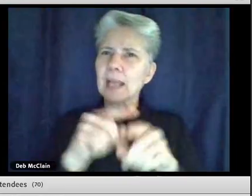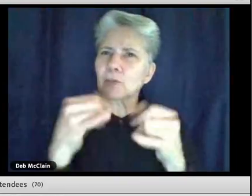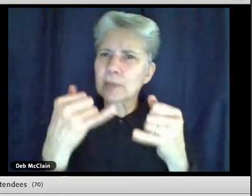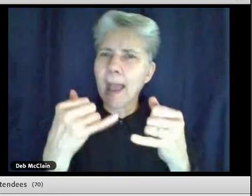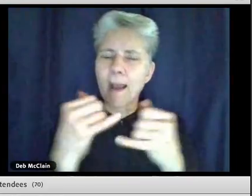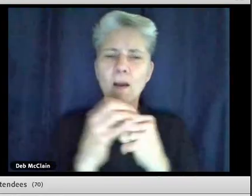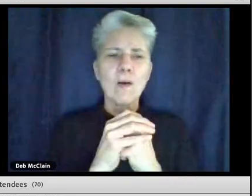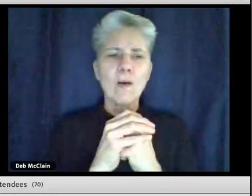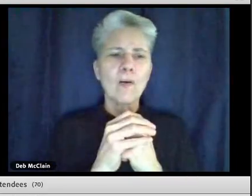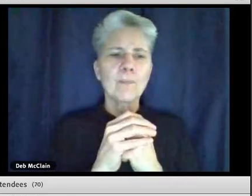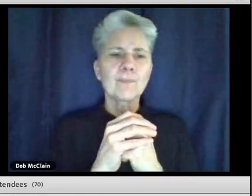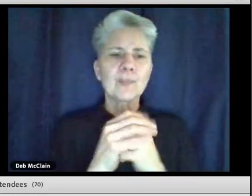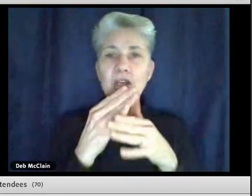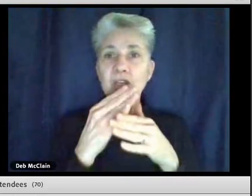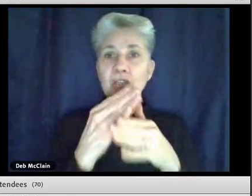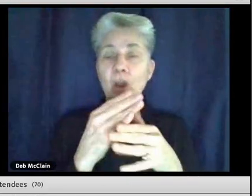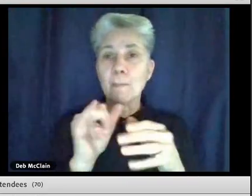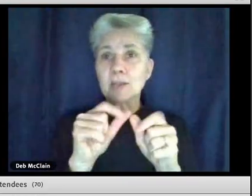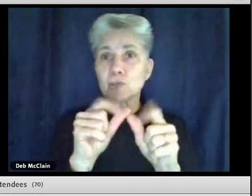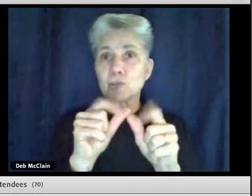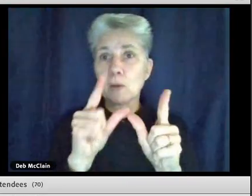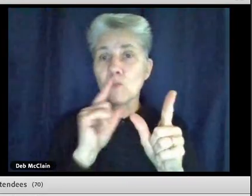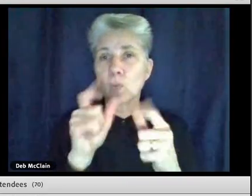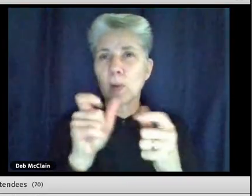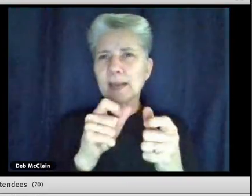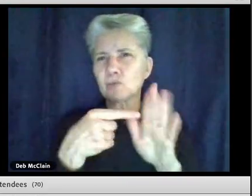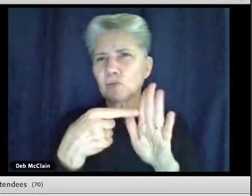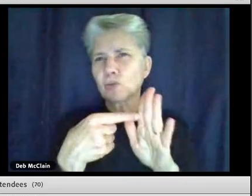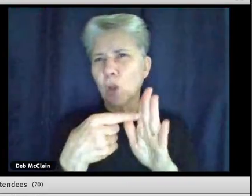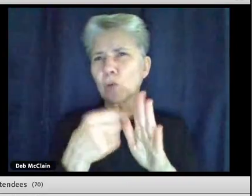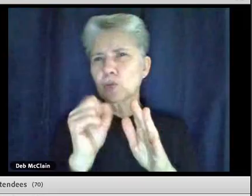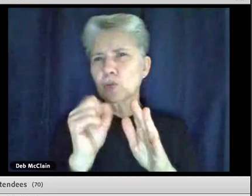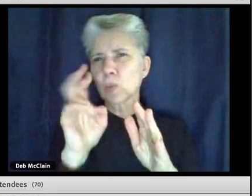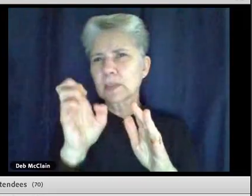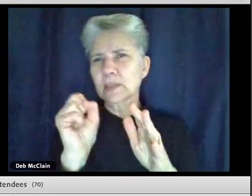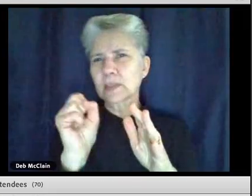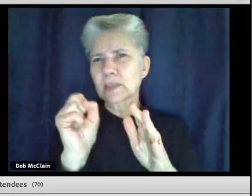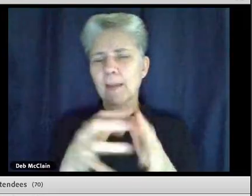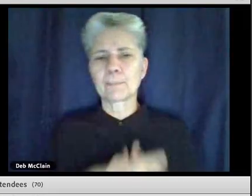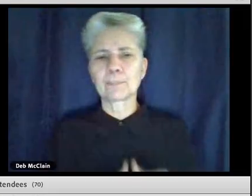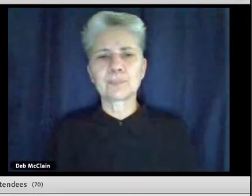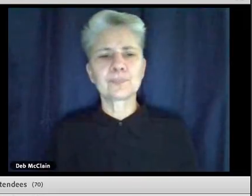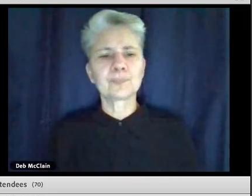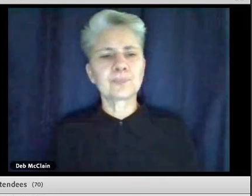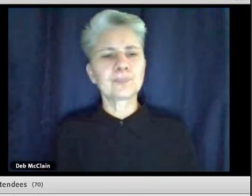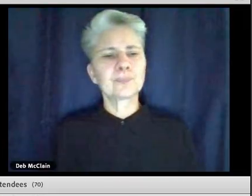but how can we still keep people connected in times like this? So let me share my screen real quick, and I just want to take you